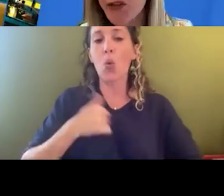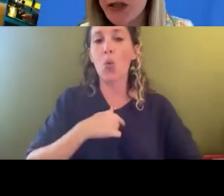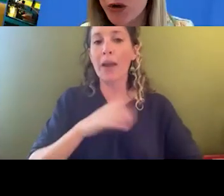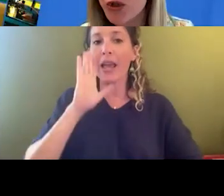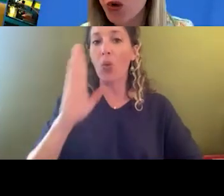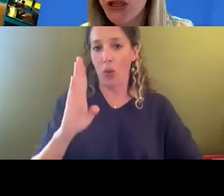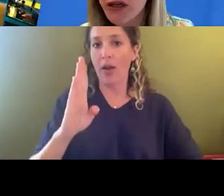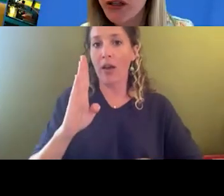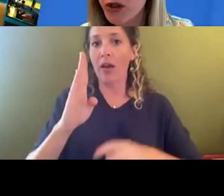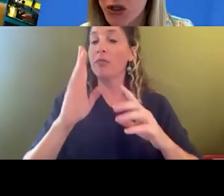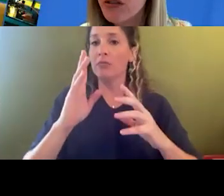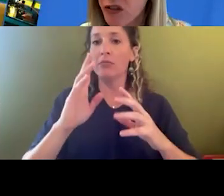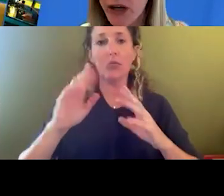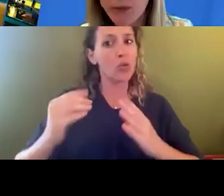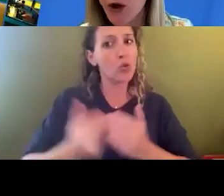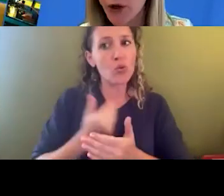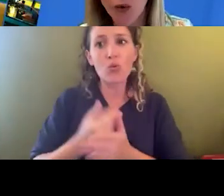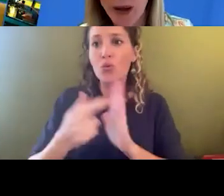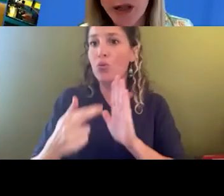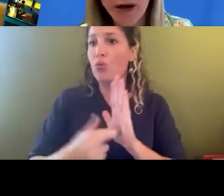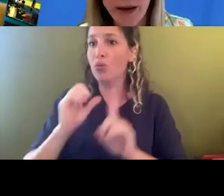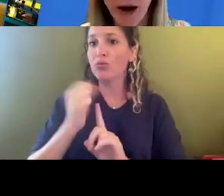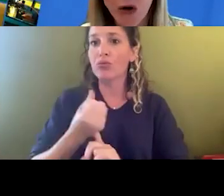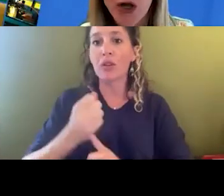these new terms and conditions available on our website now,